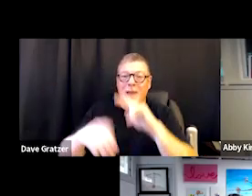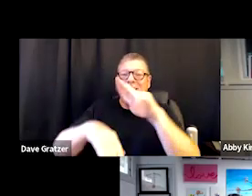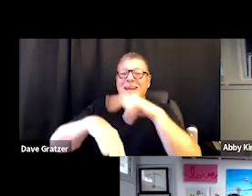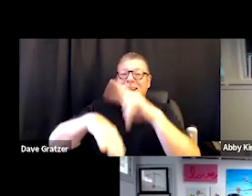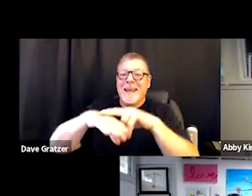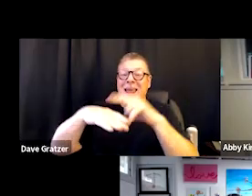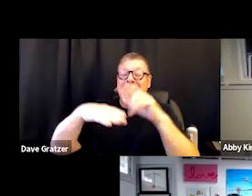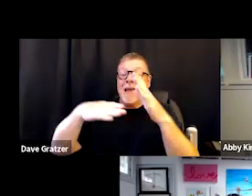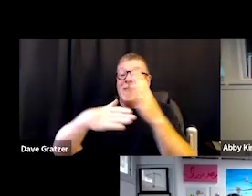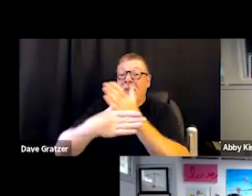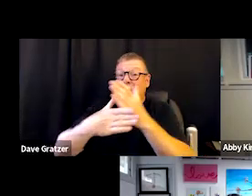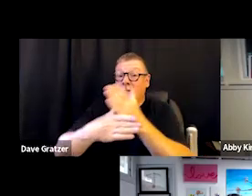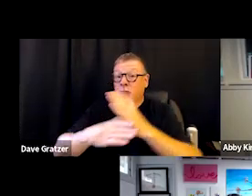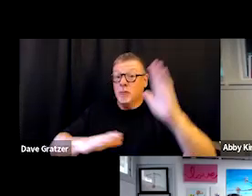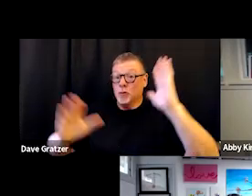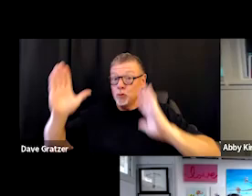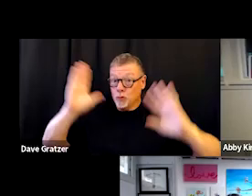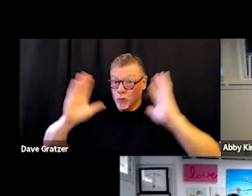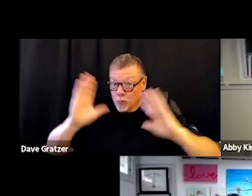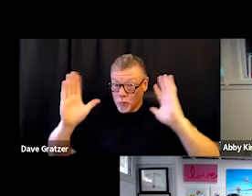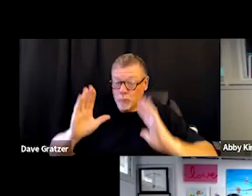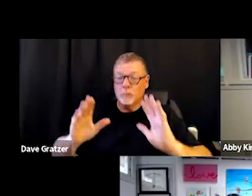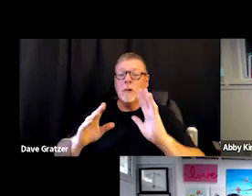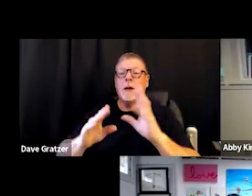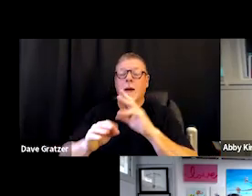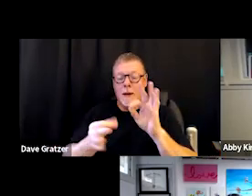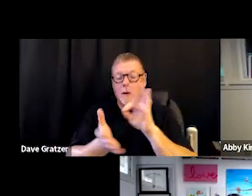was while that was being tracked and reported.